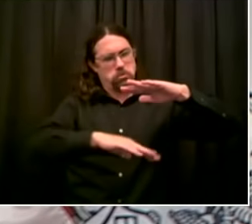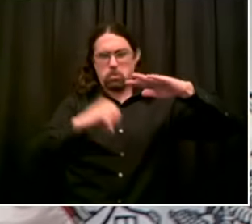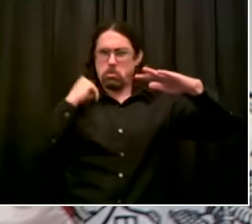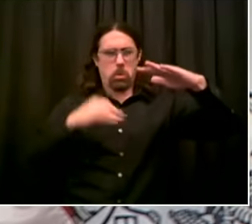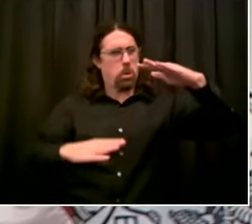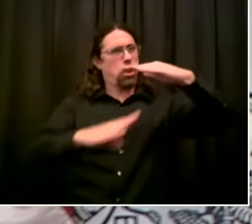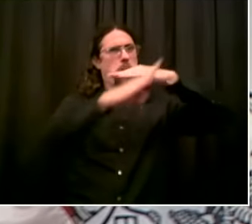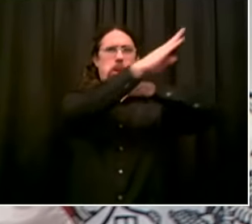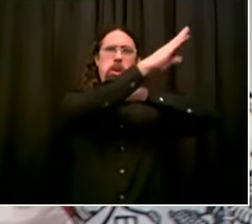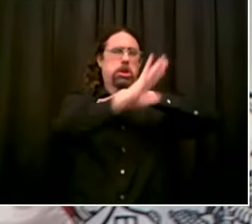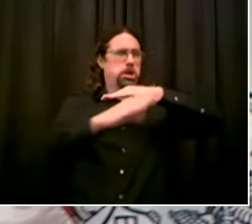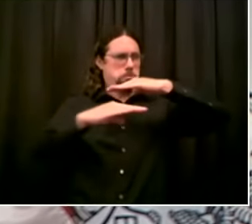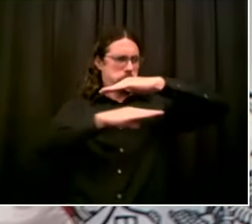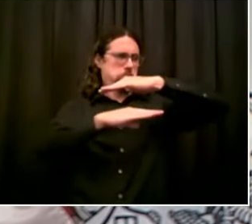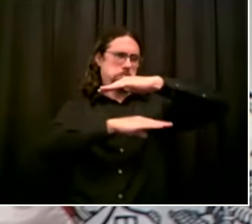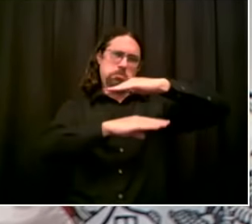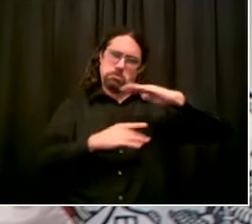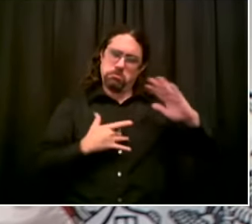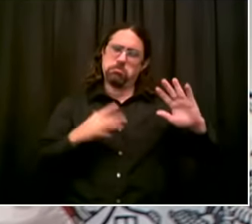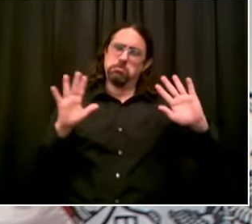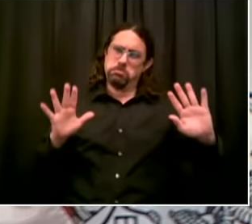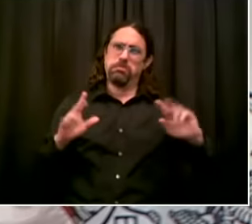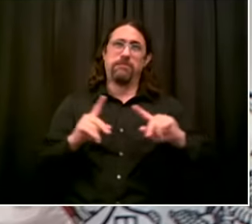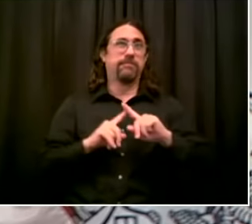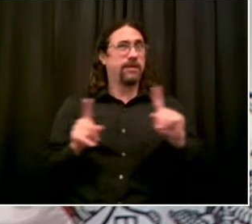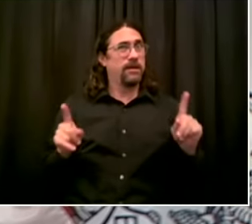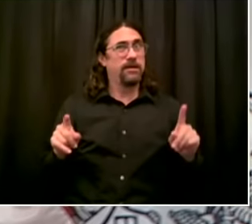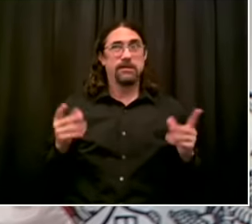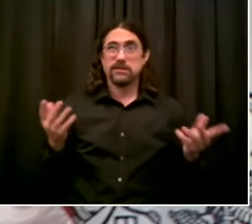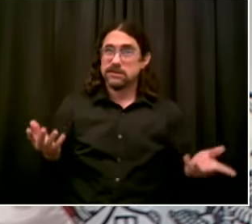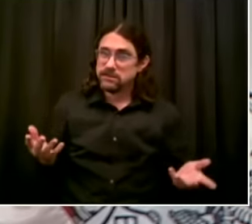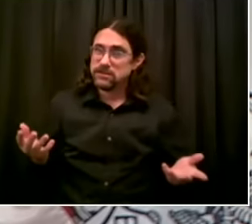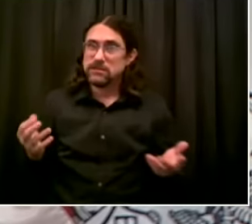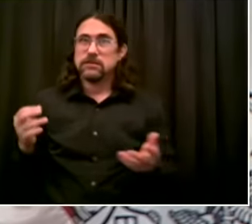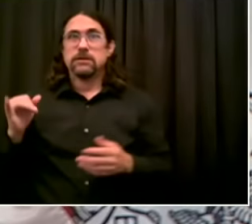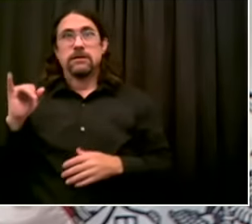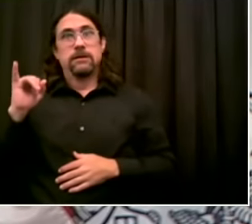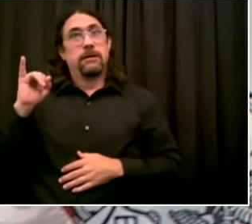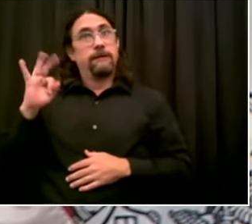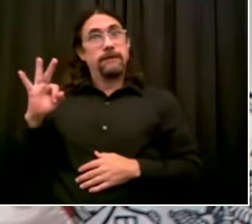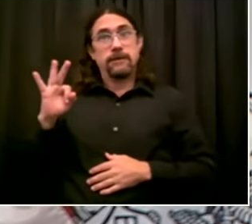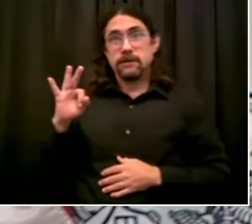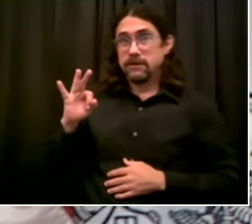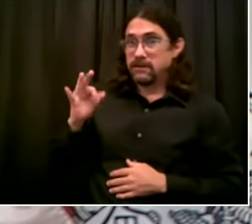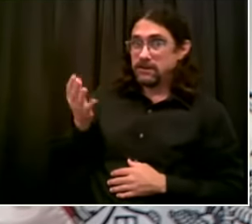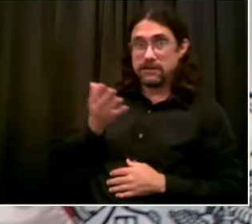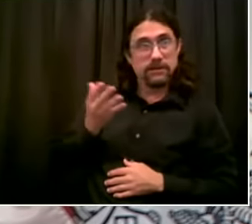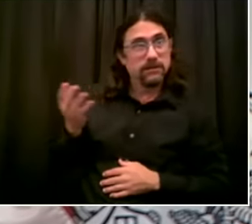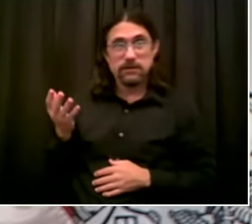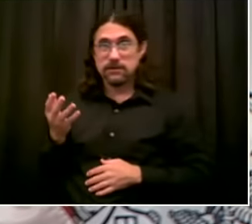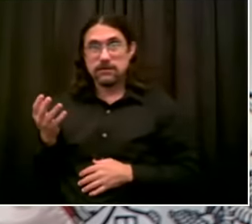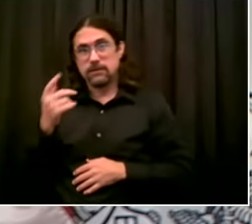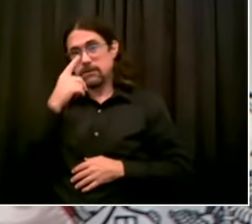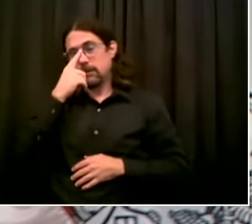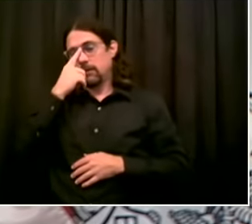WHAT IS THE STANDARD TO REOPENING, HOW MANY DAYS AND WHAT THRESHOLD DO WE NEED TO